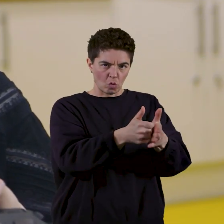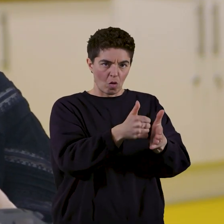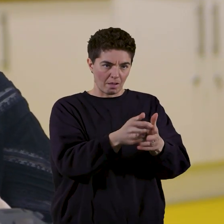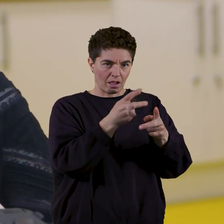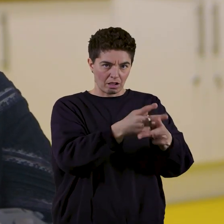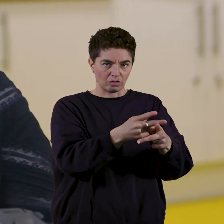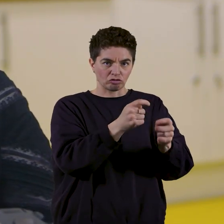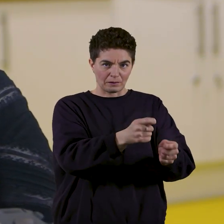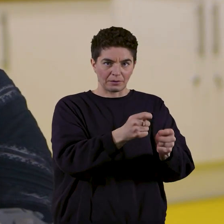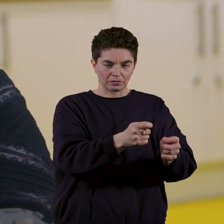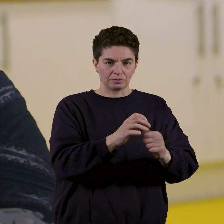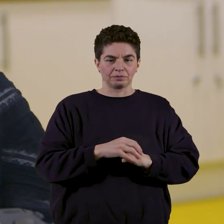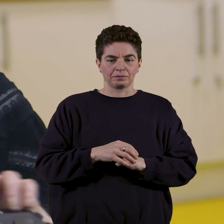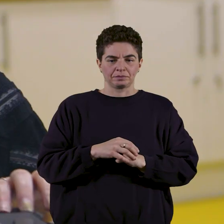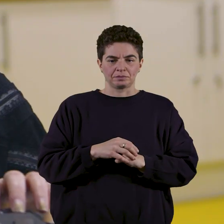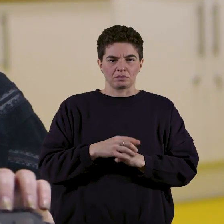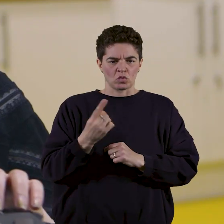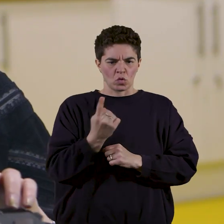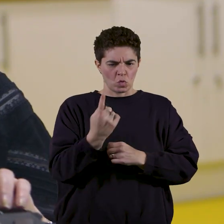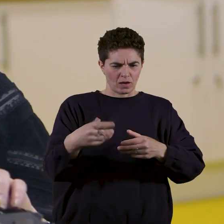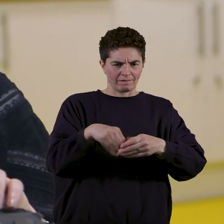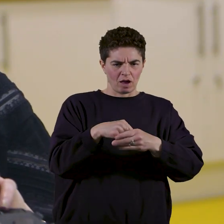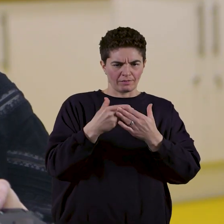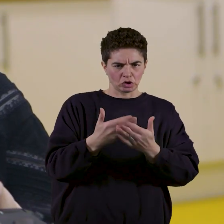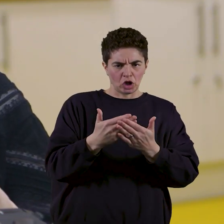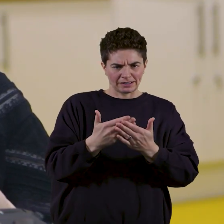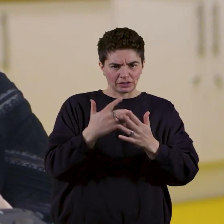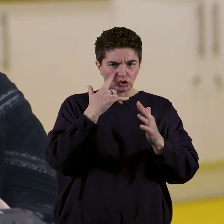The person taking part in the trial, and the researchers